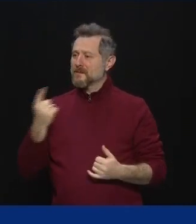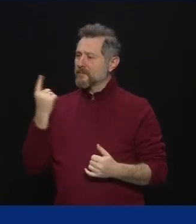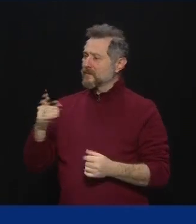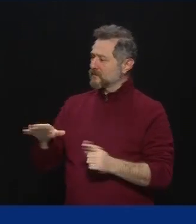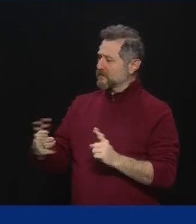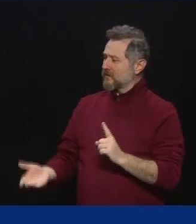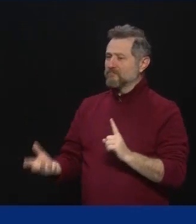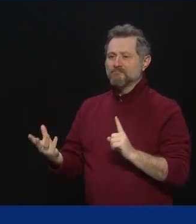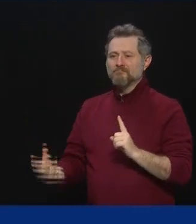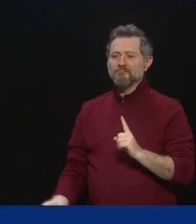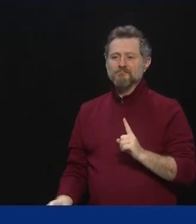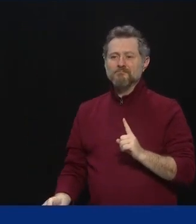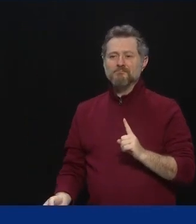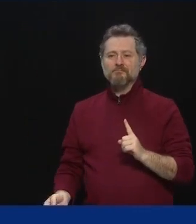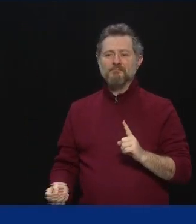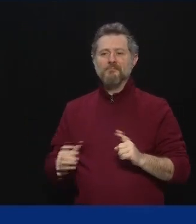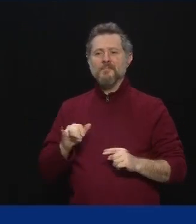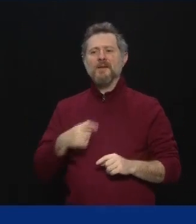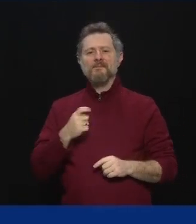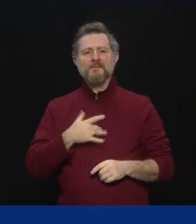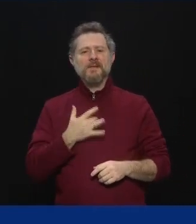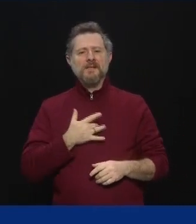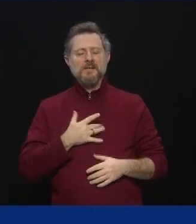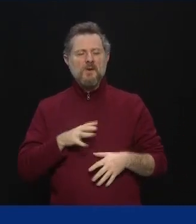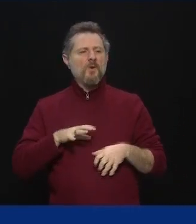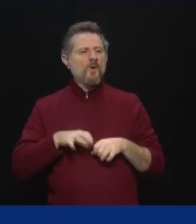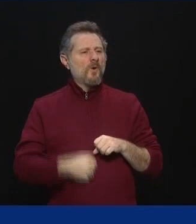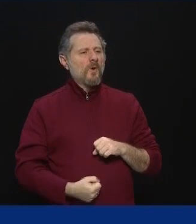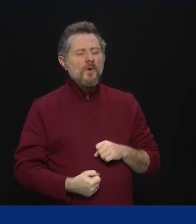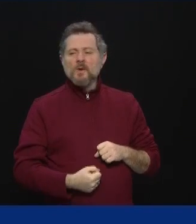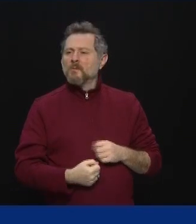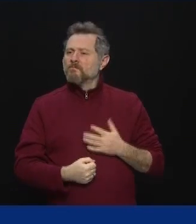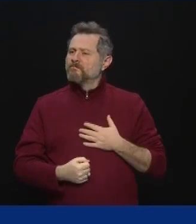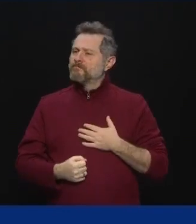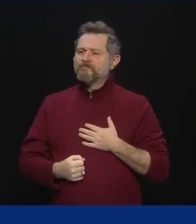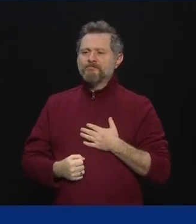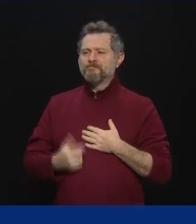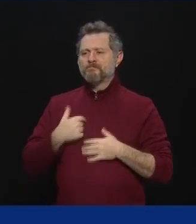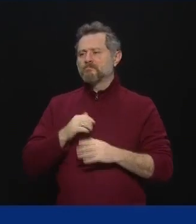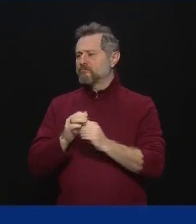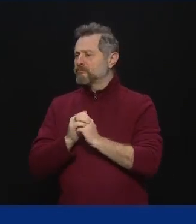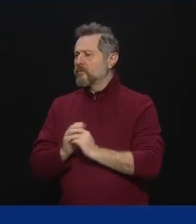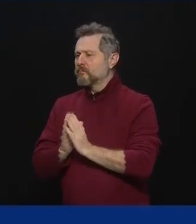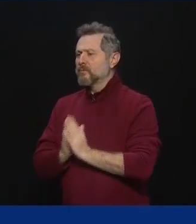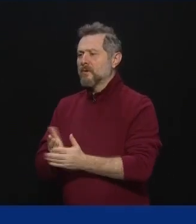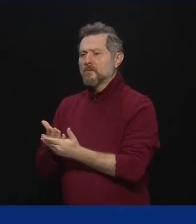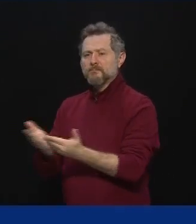MEMBERS JUST ON THE VERGE OF THIS BEAUTIFUL HOLIDAY AND TO